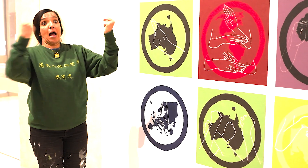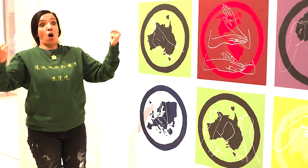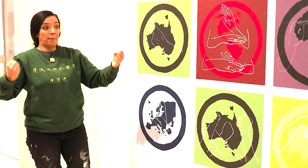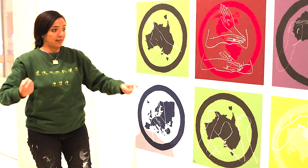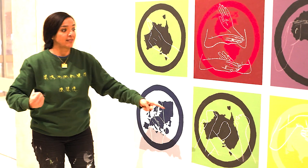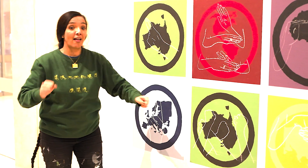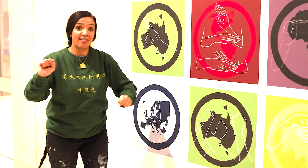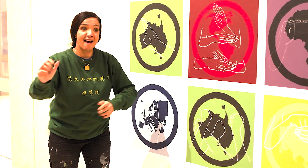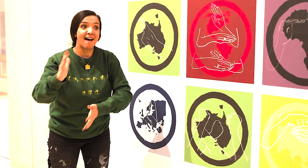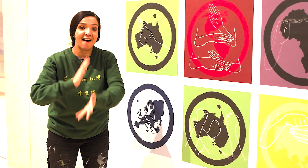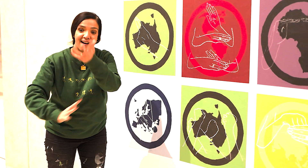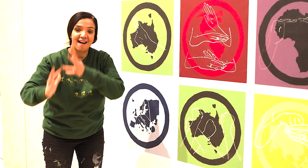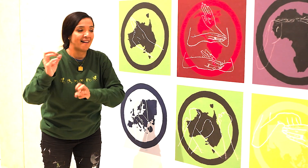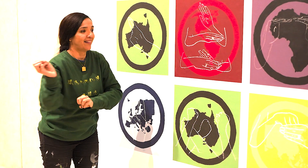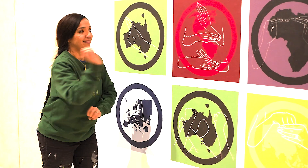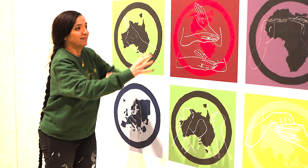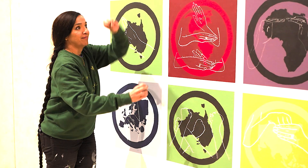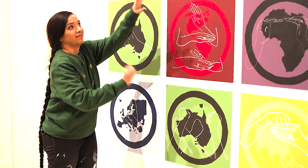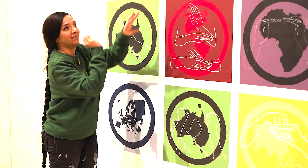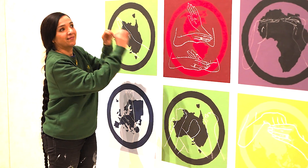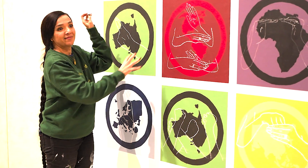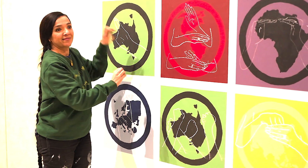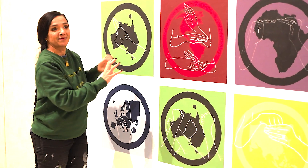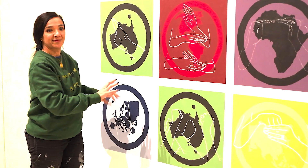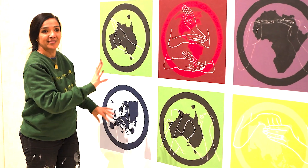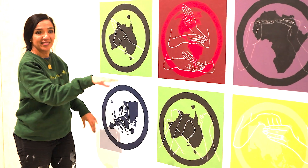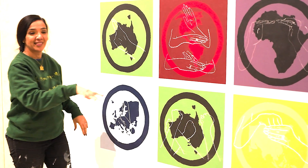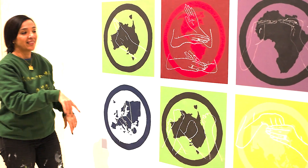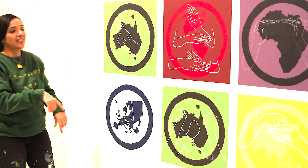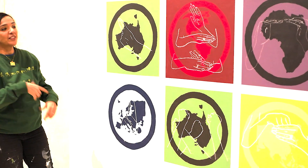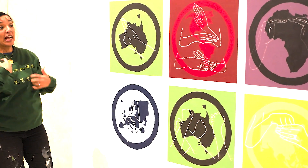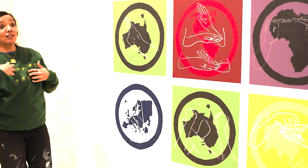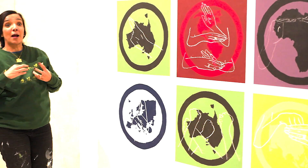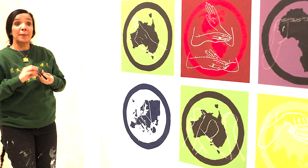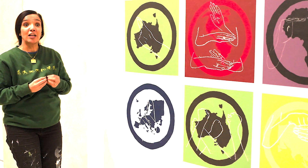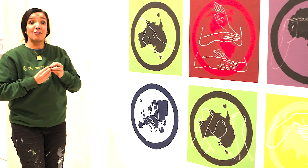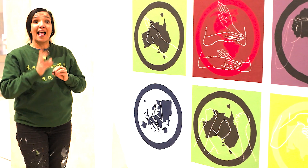and others said they wanted to feel empowered. So, their signs were put into these circles.